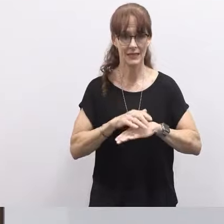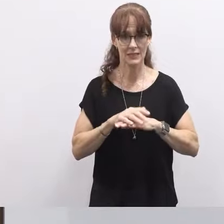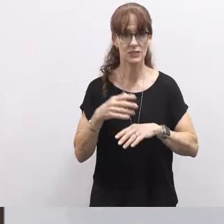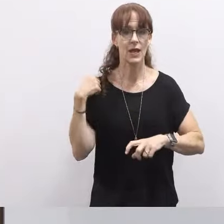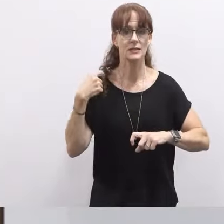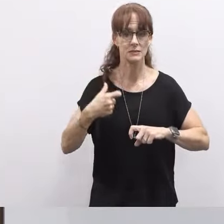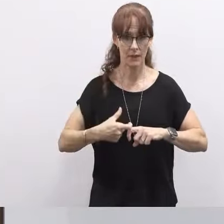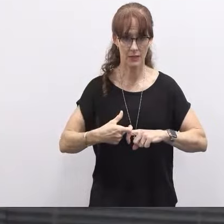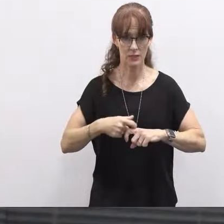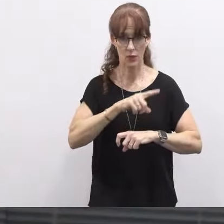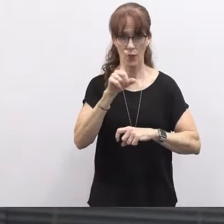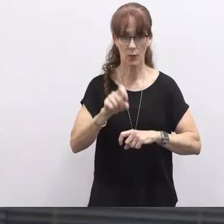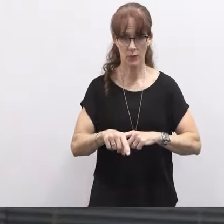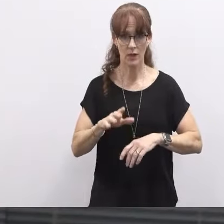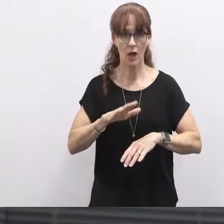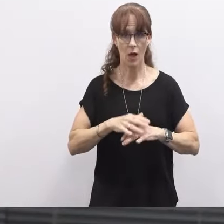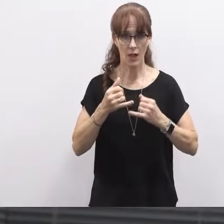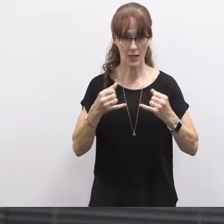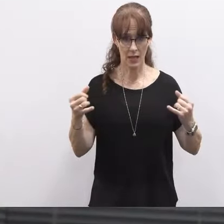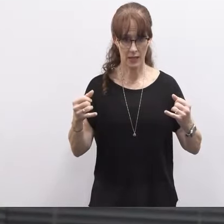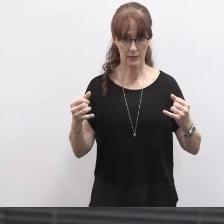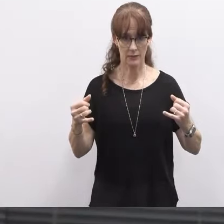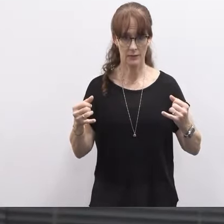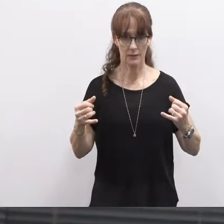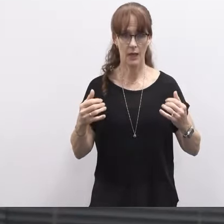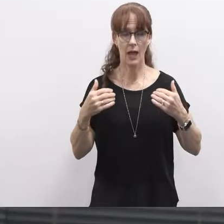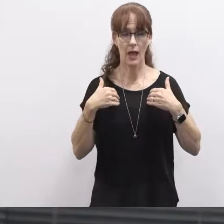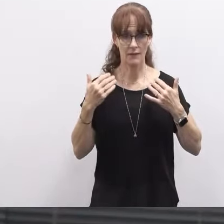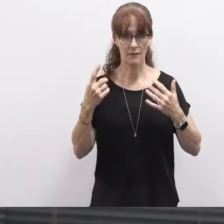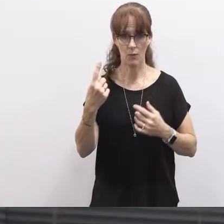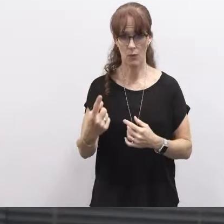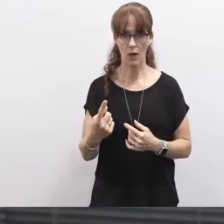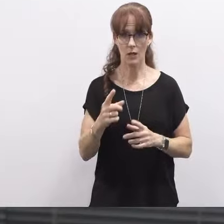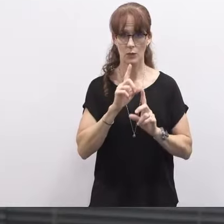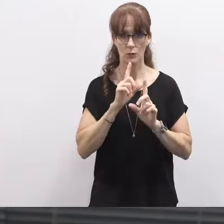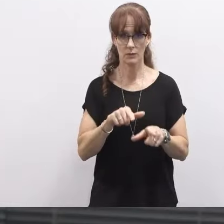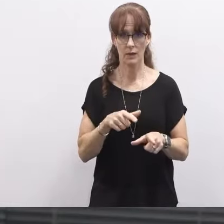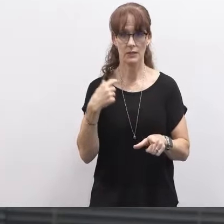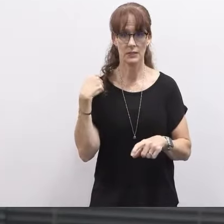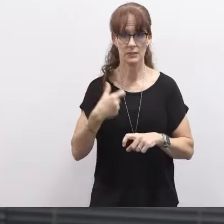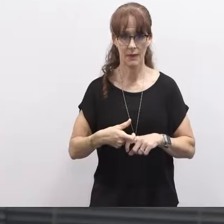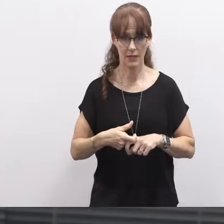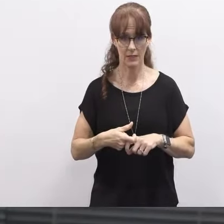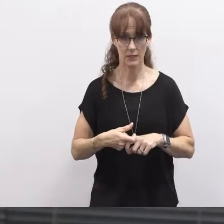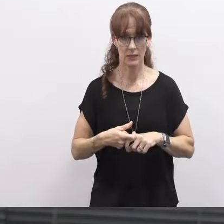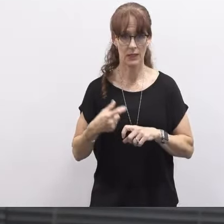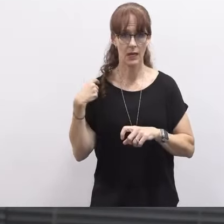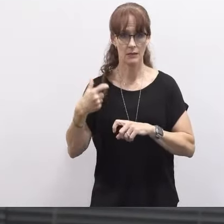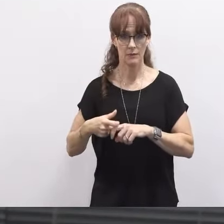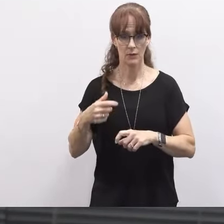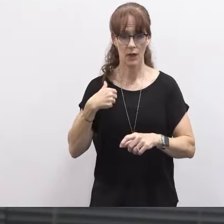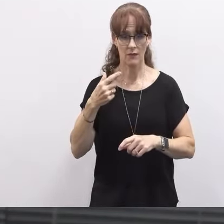the questionnaire and it is online. That is correct. We have had one response in Spanish, in Spanish, and you have it in your packet.